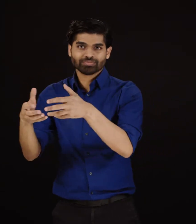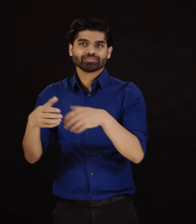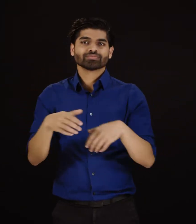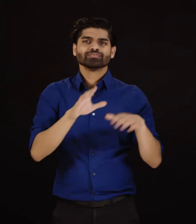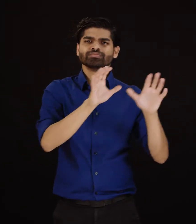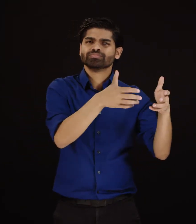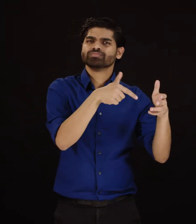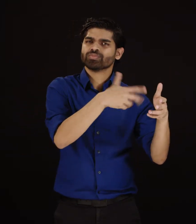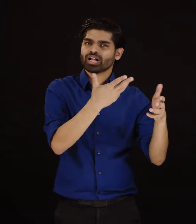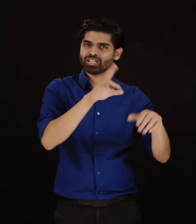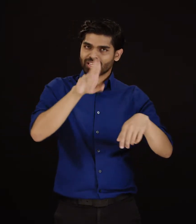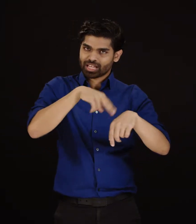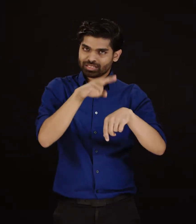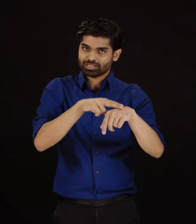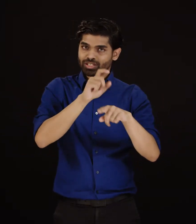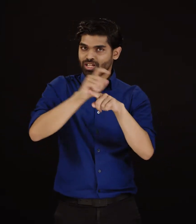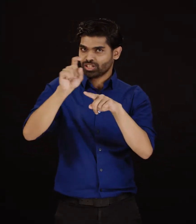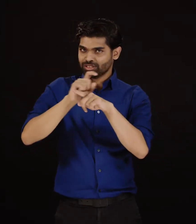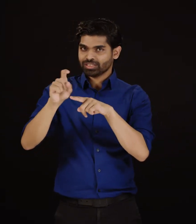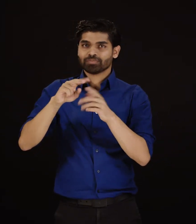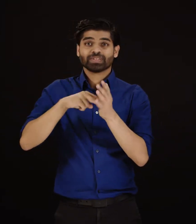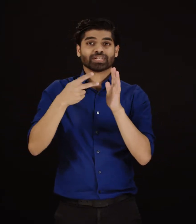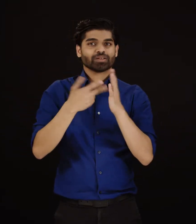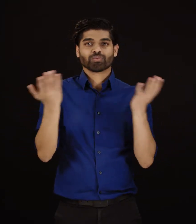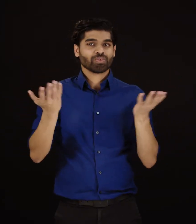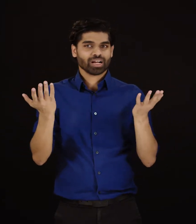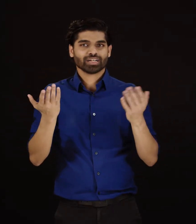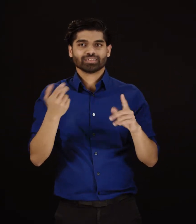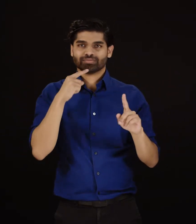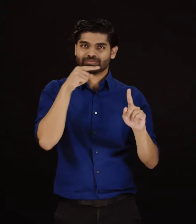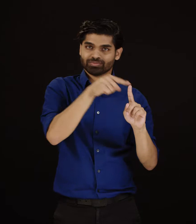other countries; per-use-charges would apply.